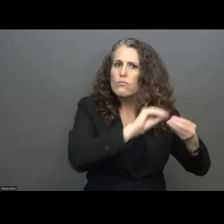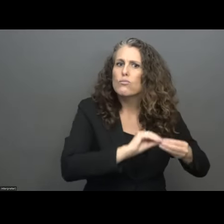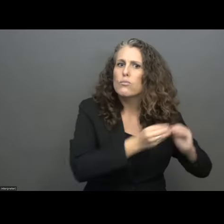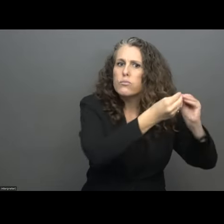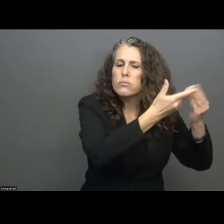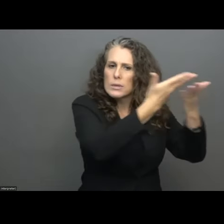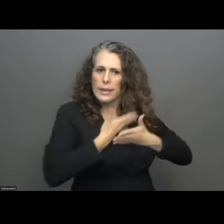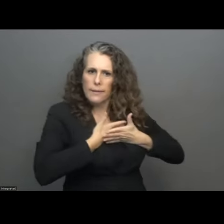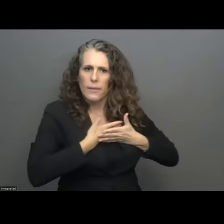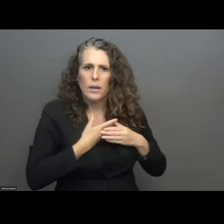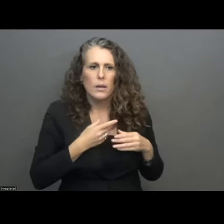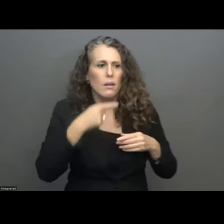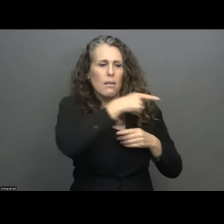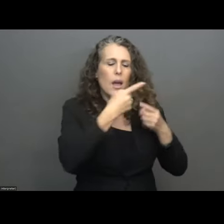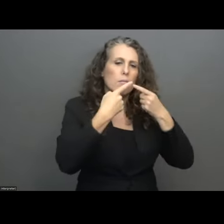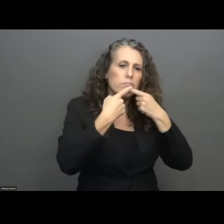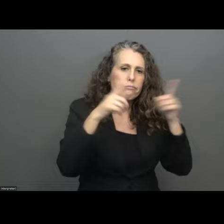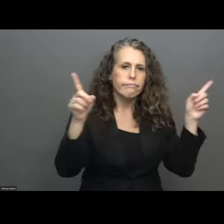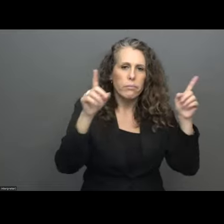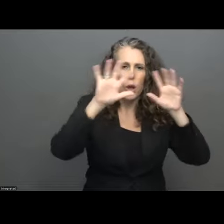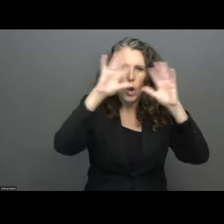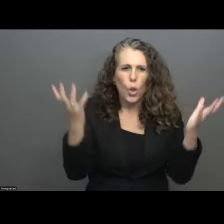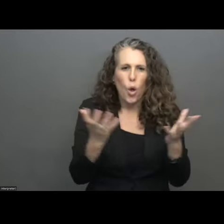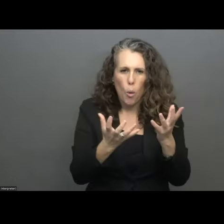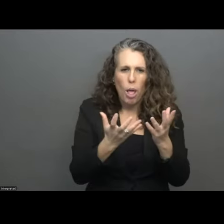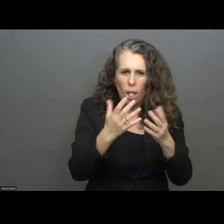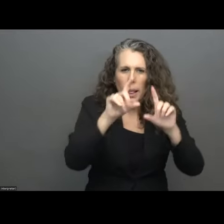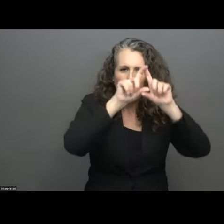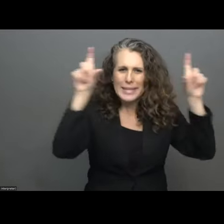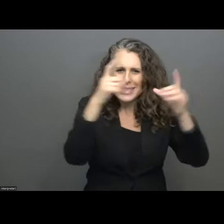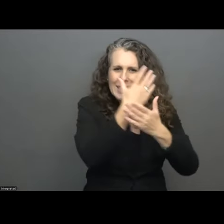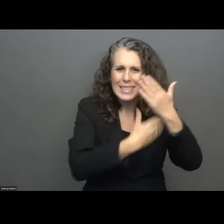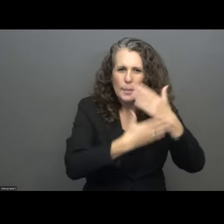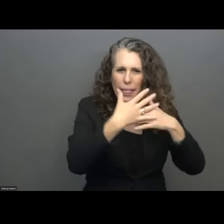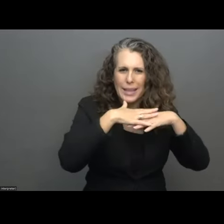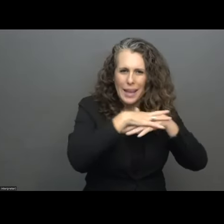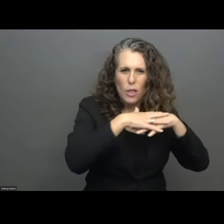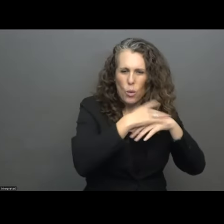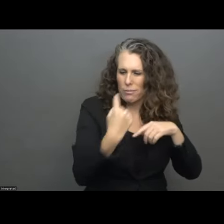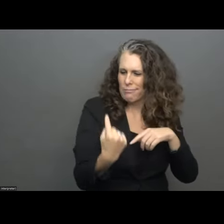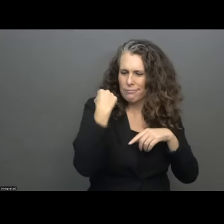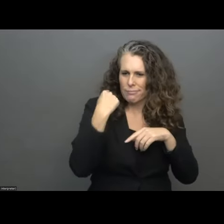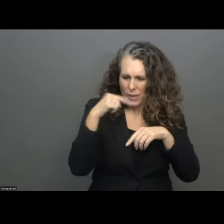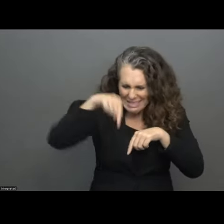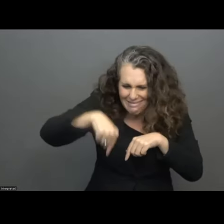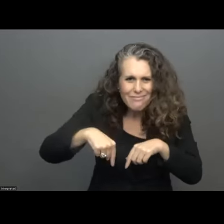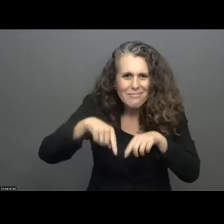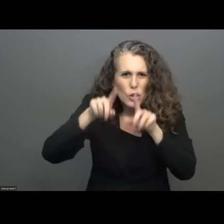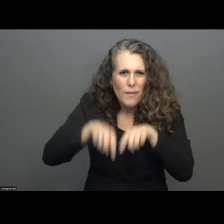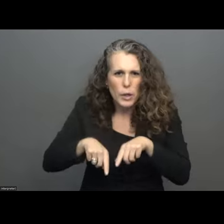for me to learn essential to do the chemo, to the about Lucido to evaluation the rupee